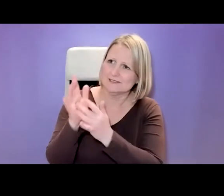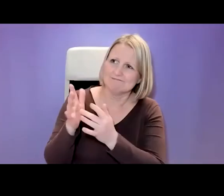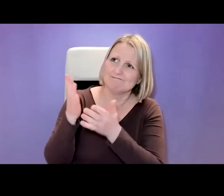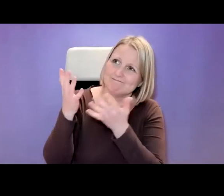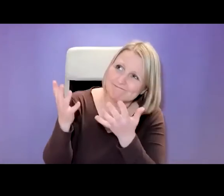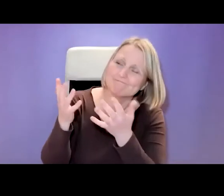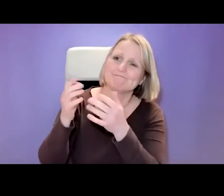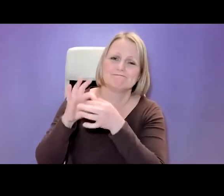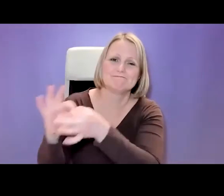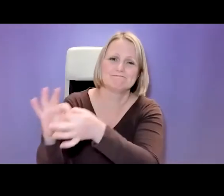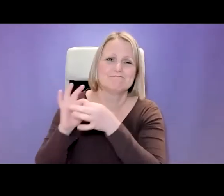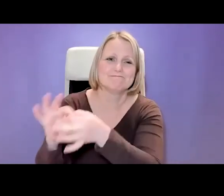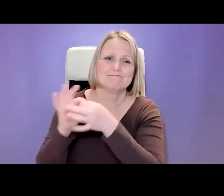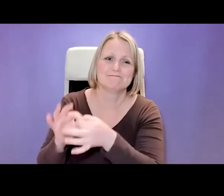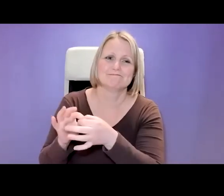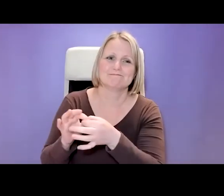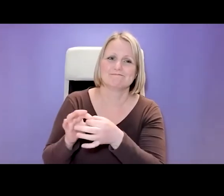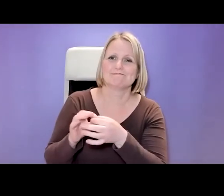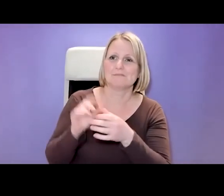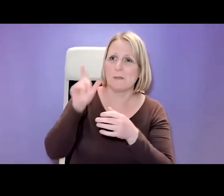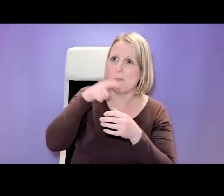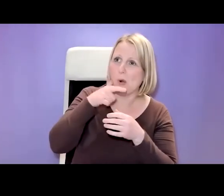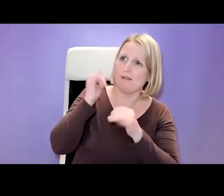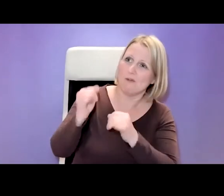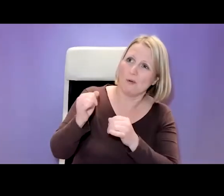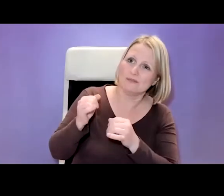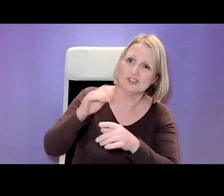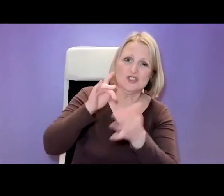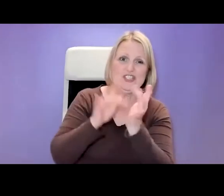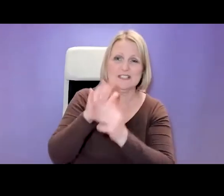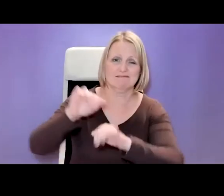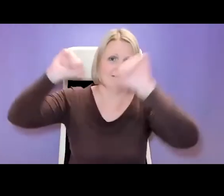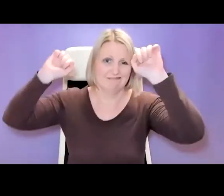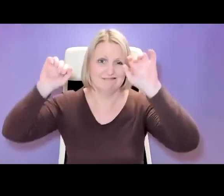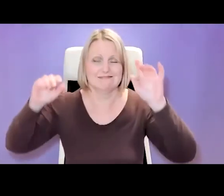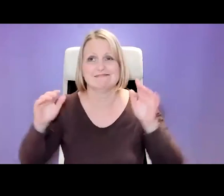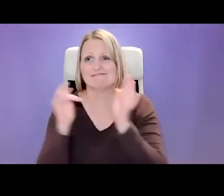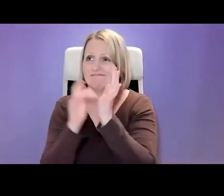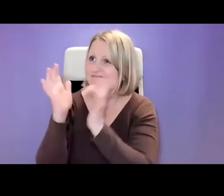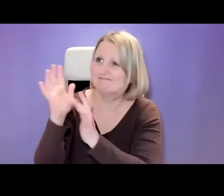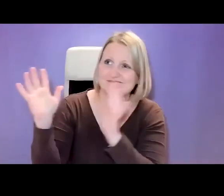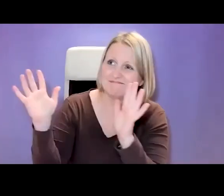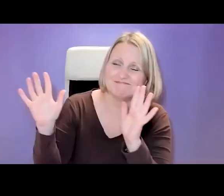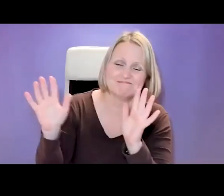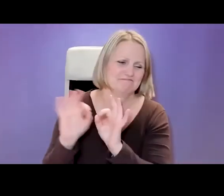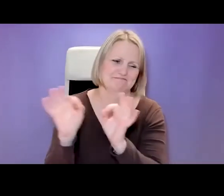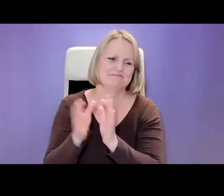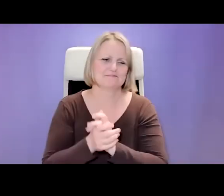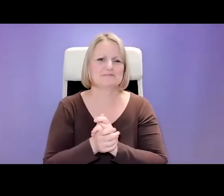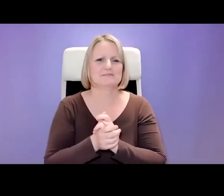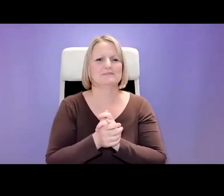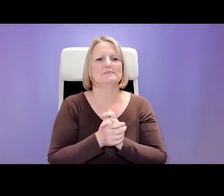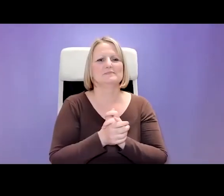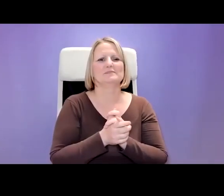Those who saw Adam and Paul were free to the extent that sinners are ever really free to claim to their fixed ideas about who God is